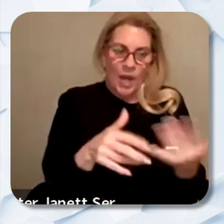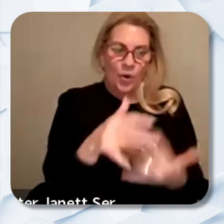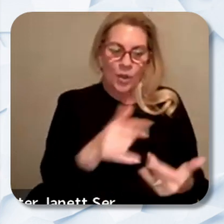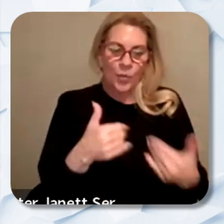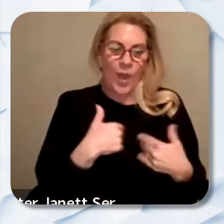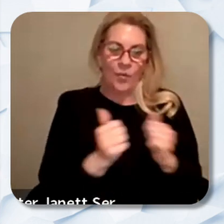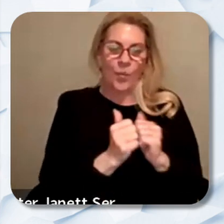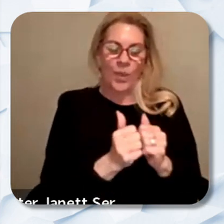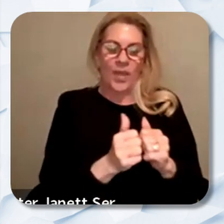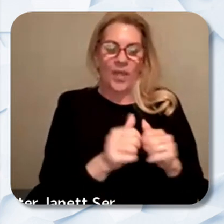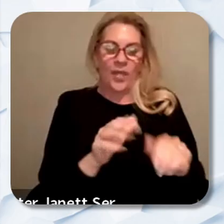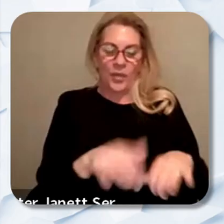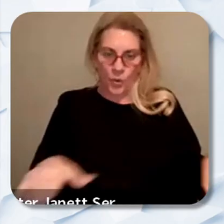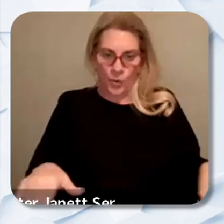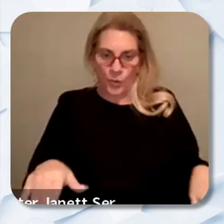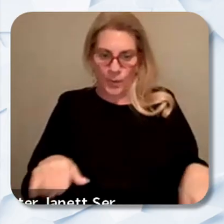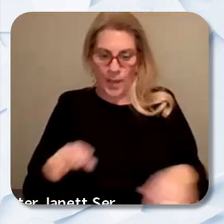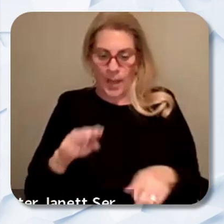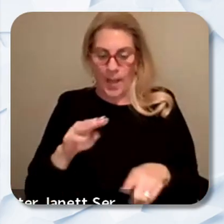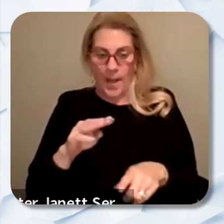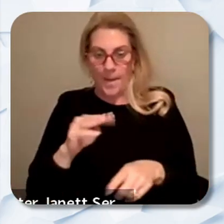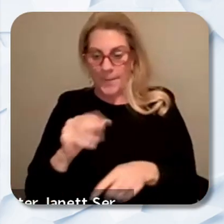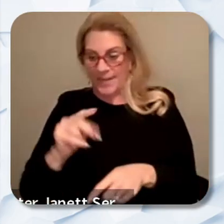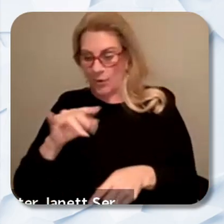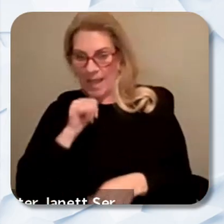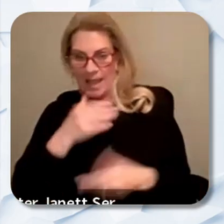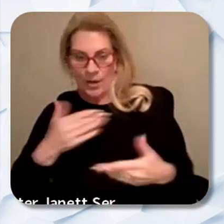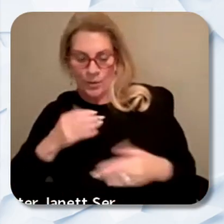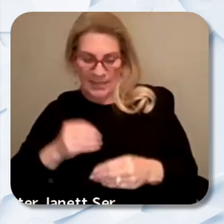children. The materials are not there to teach the child. The materials are there to support